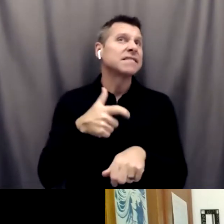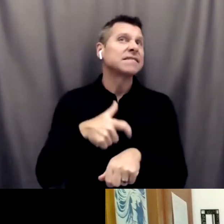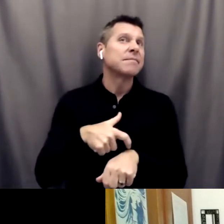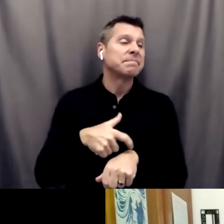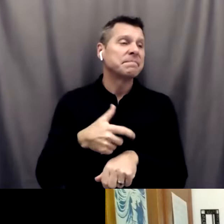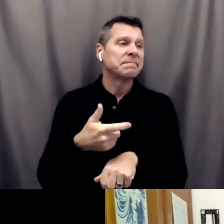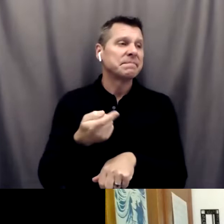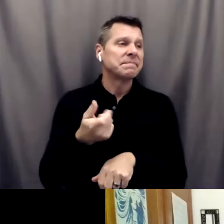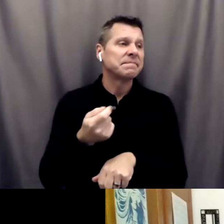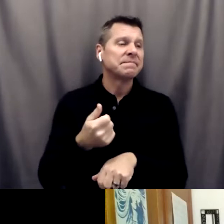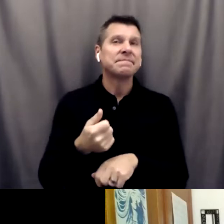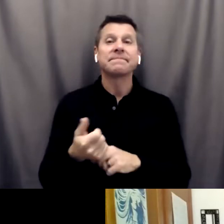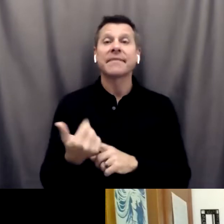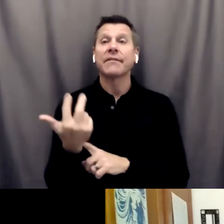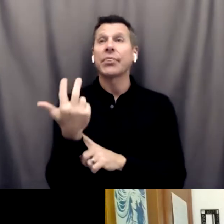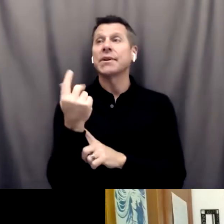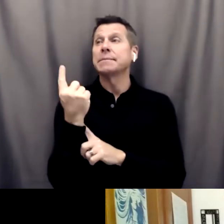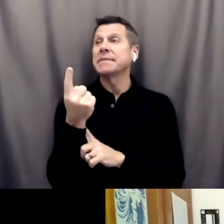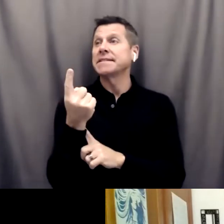We have 13 minutes left, if anybody else has any questions.